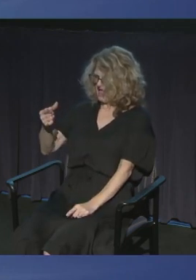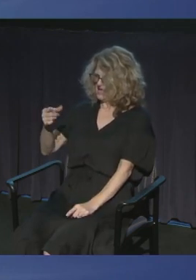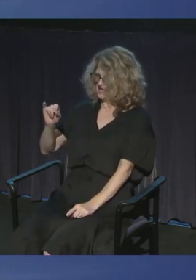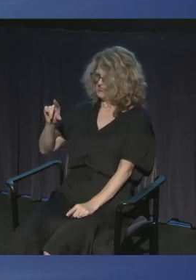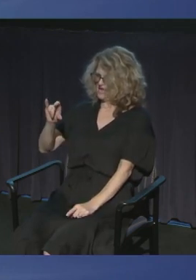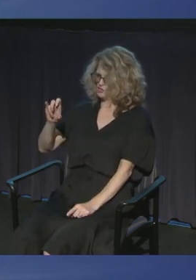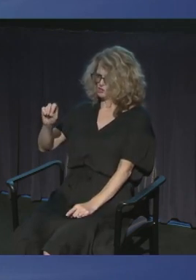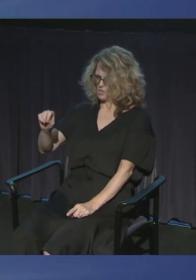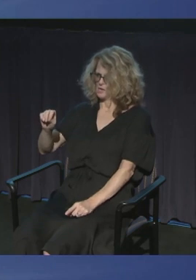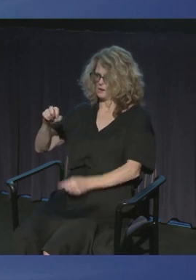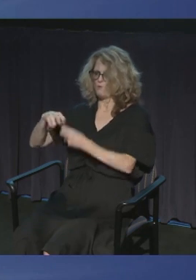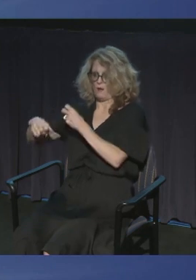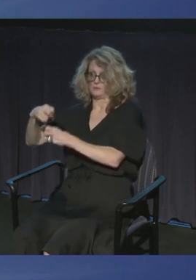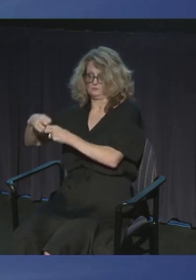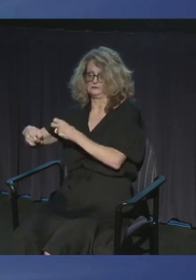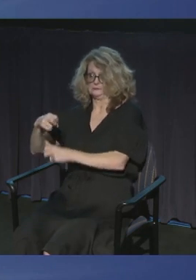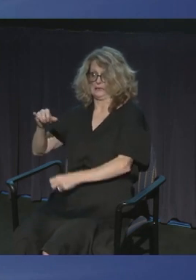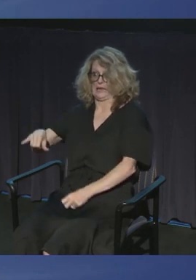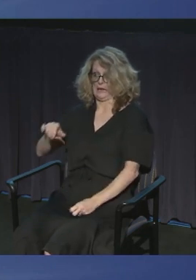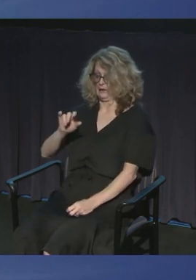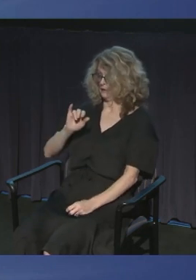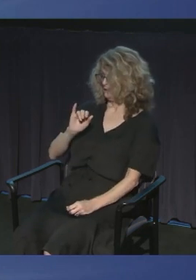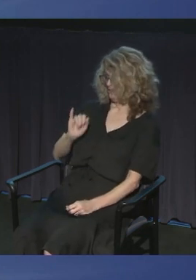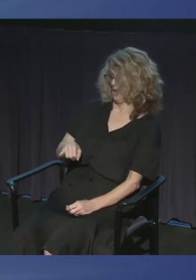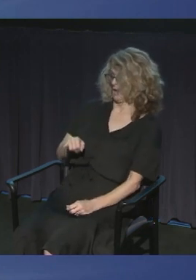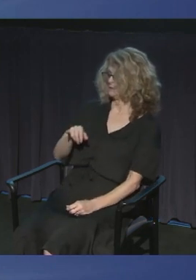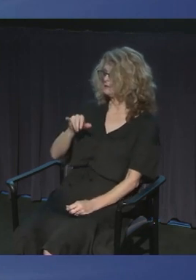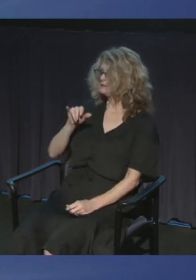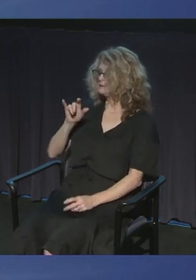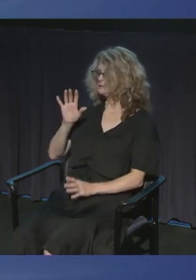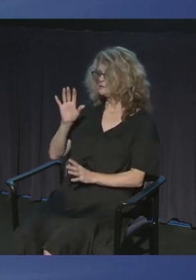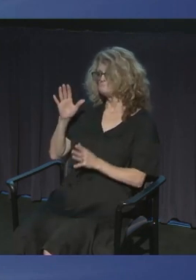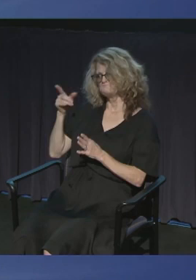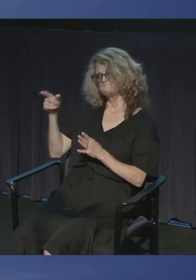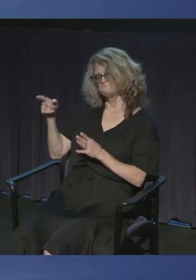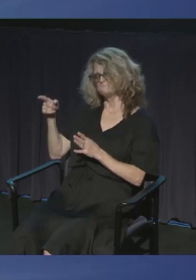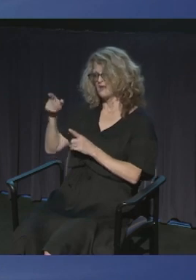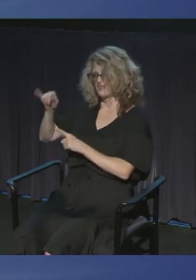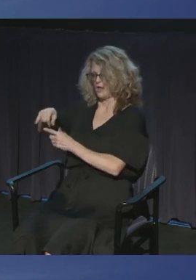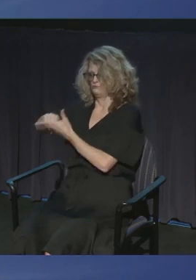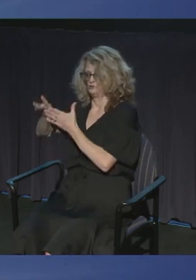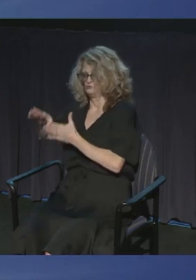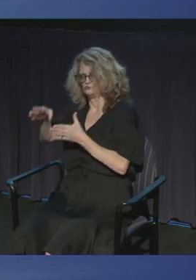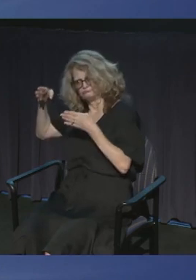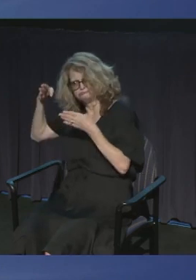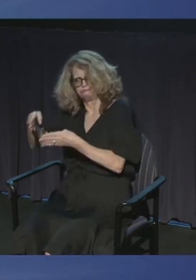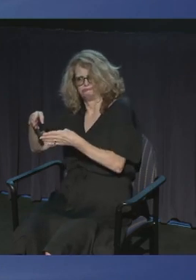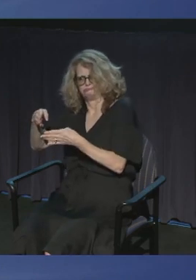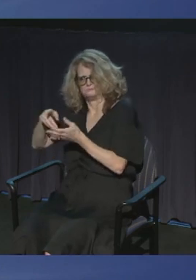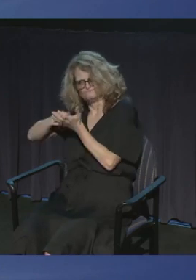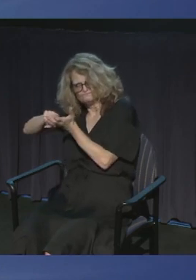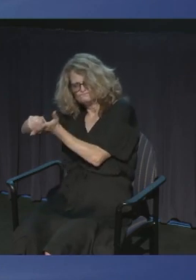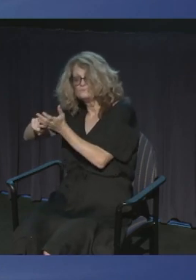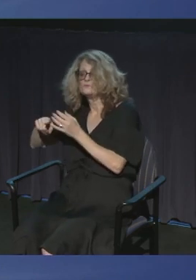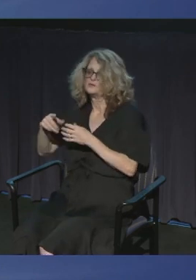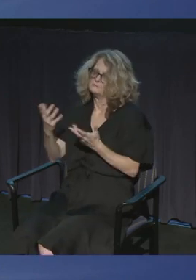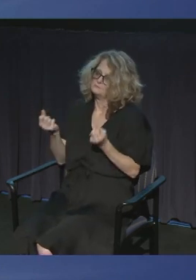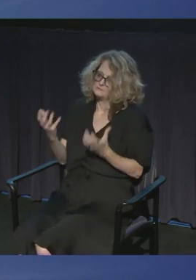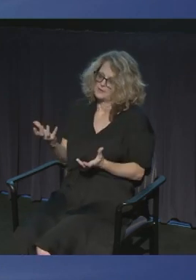AND THAT IS WHERE IL-1 SEEMS TO BE USEFUL SO SHE WAS INTERESTED IN LOOKING AT THIS AND MANY OF